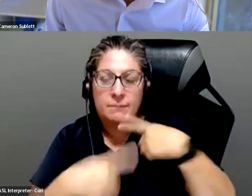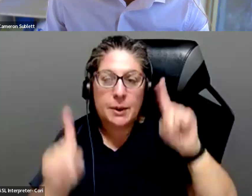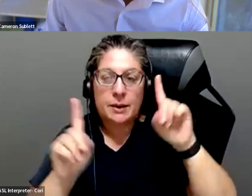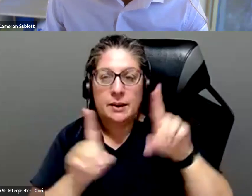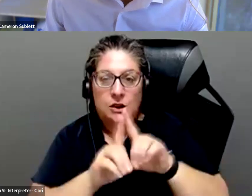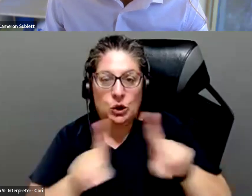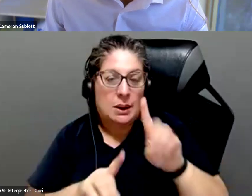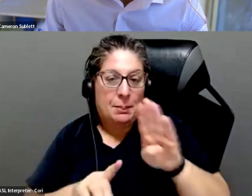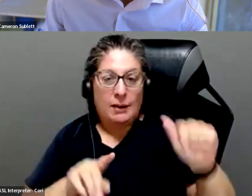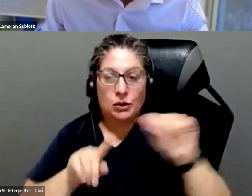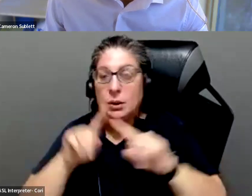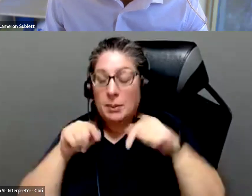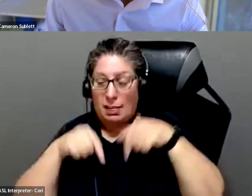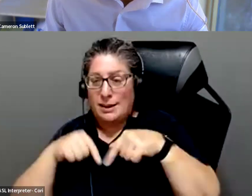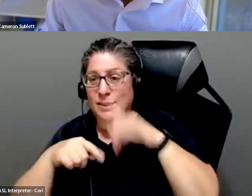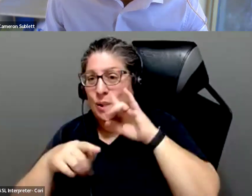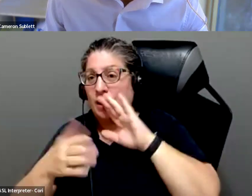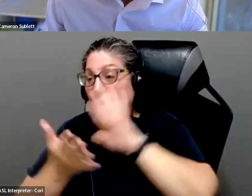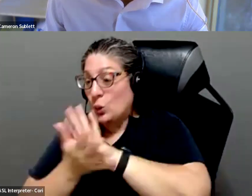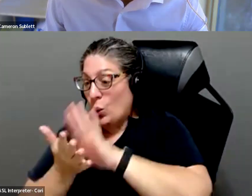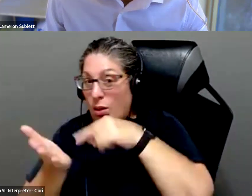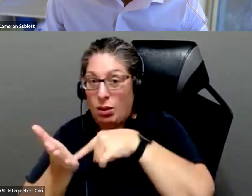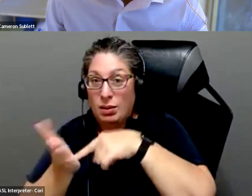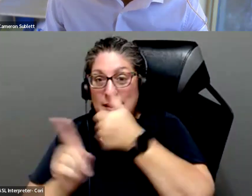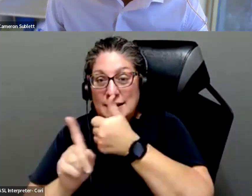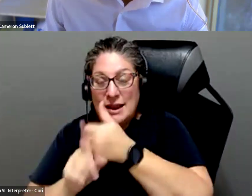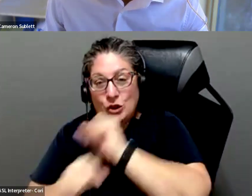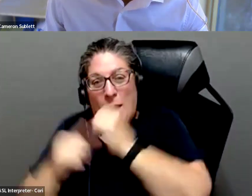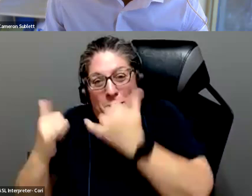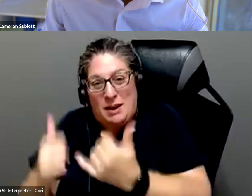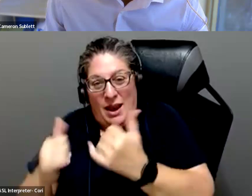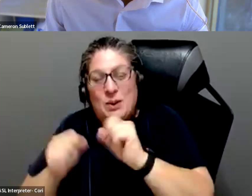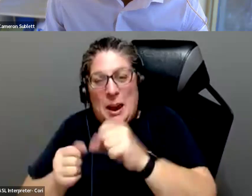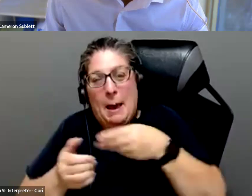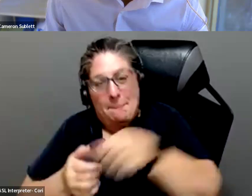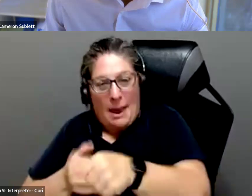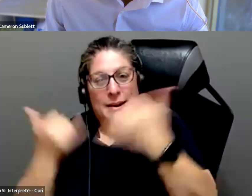allows students to treat their schooling as a job now and get paid now.